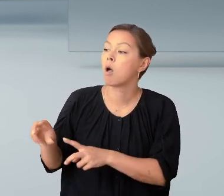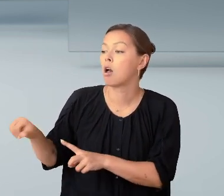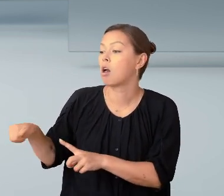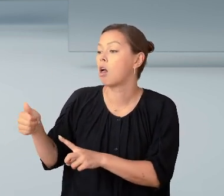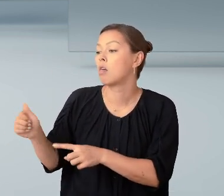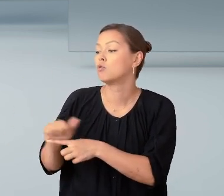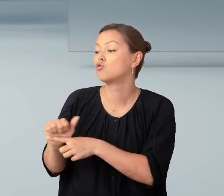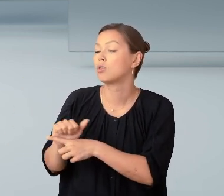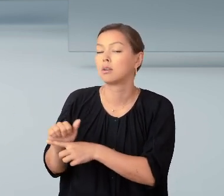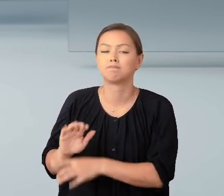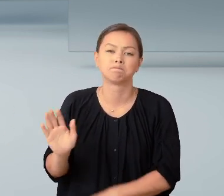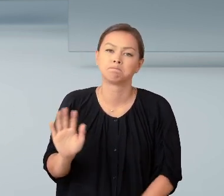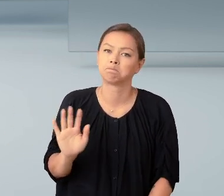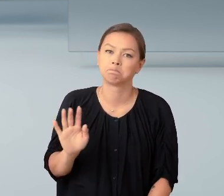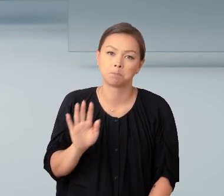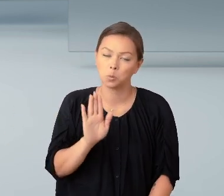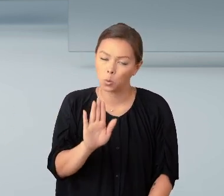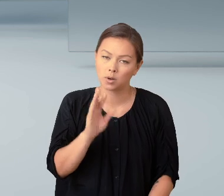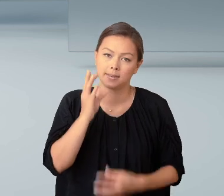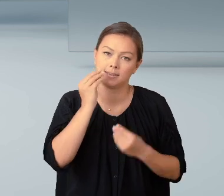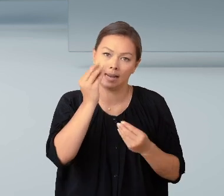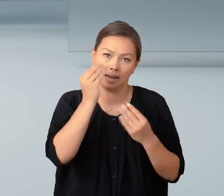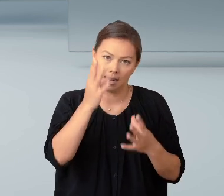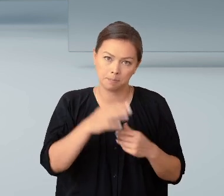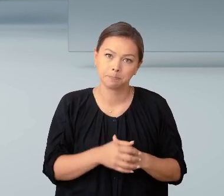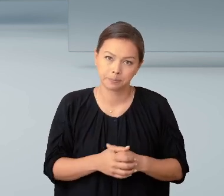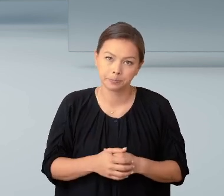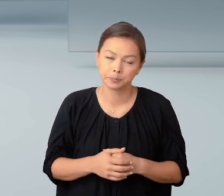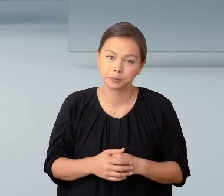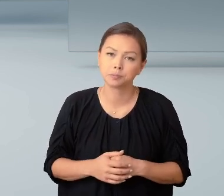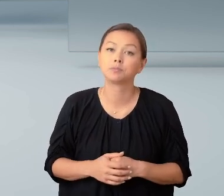So at the top left here, there was an auto-match of one of the